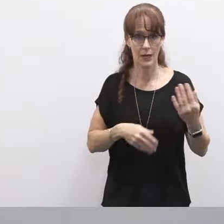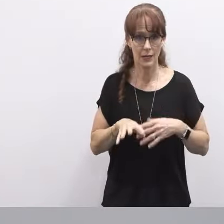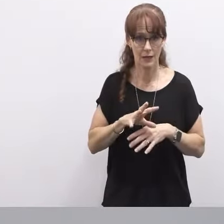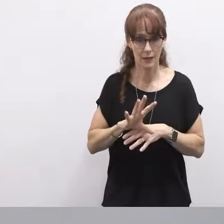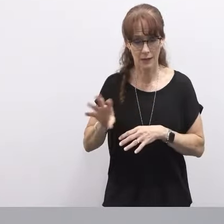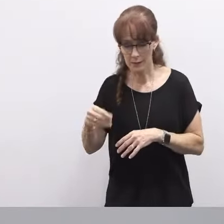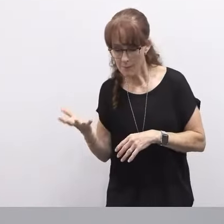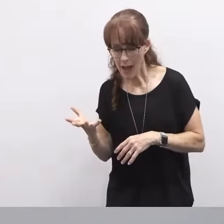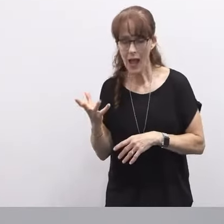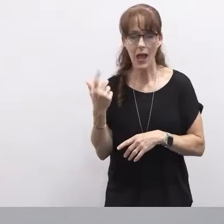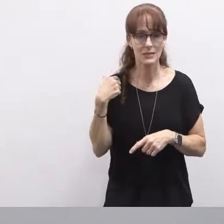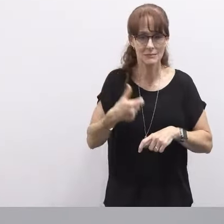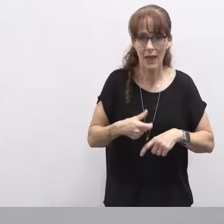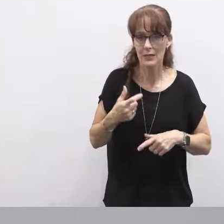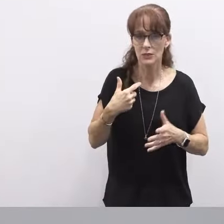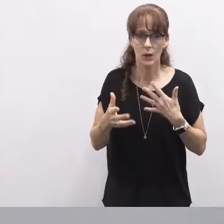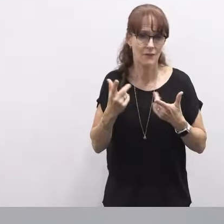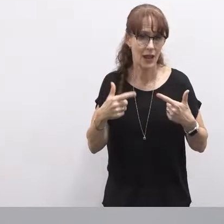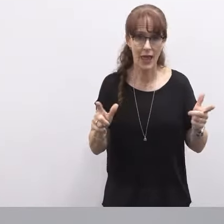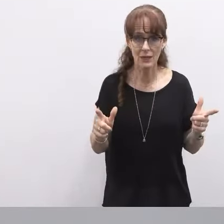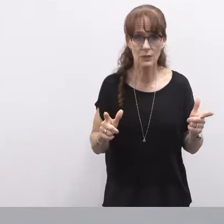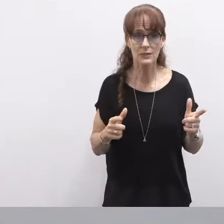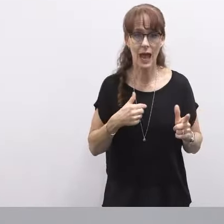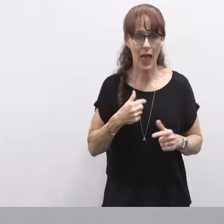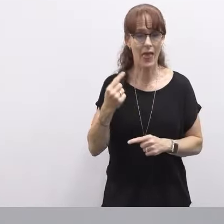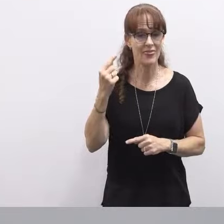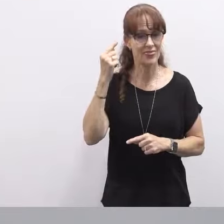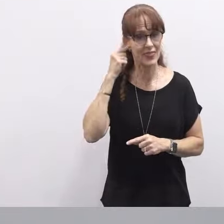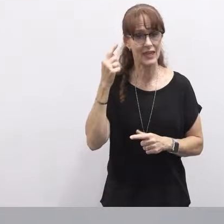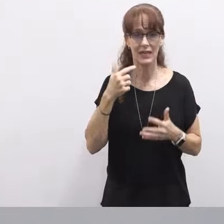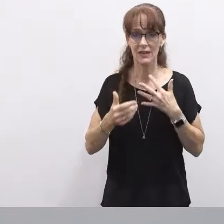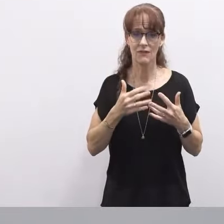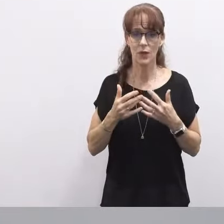and whatever other language, because I do think that even though the time is,